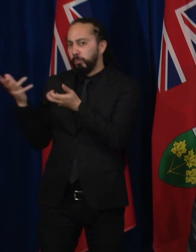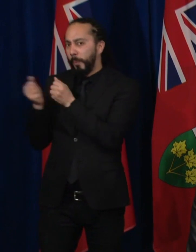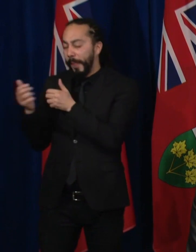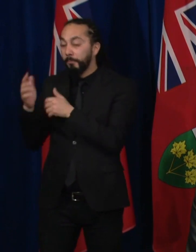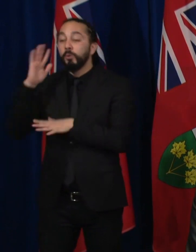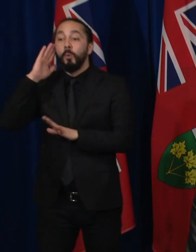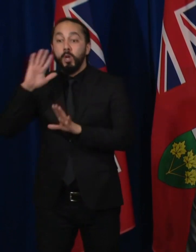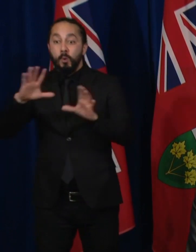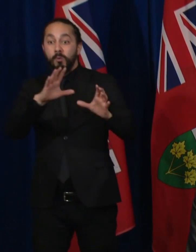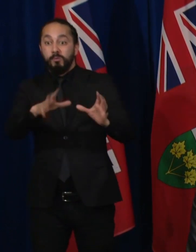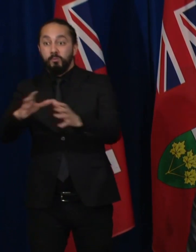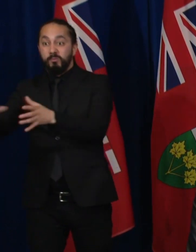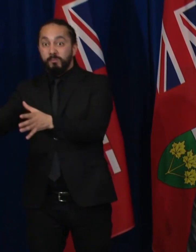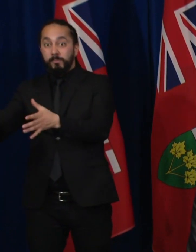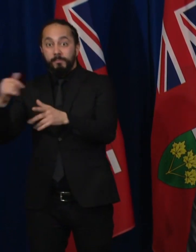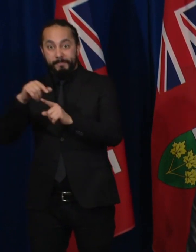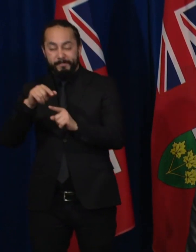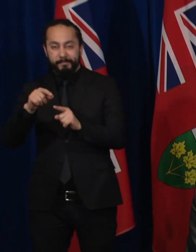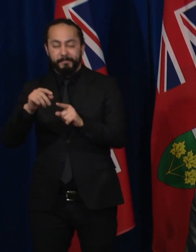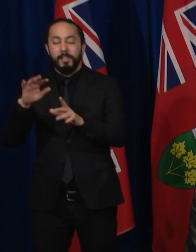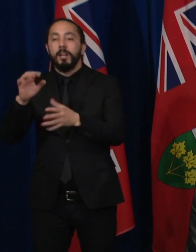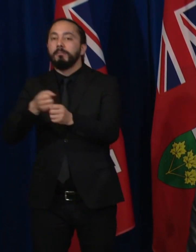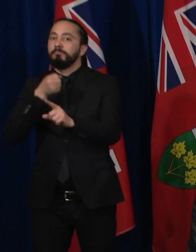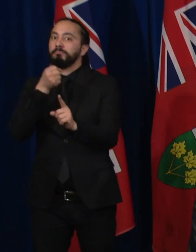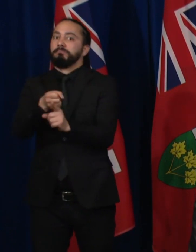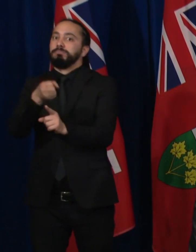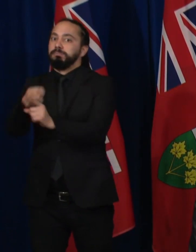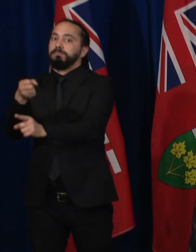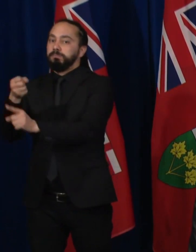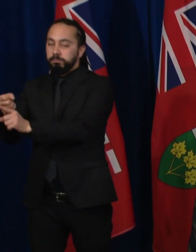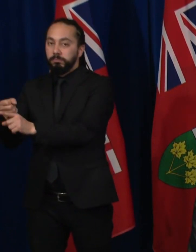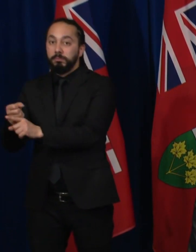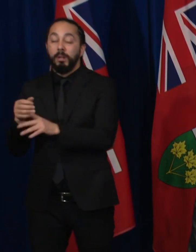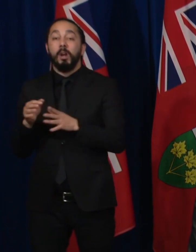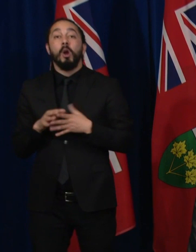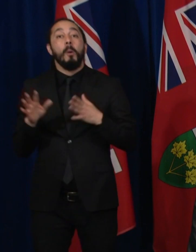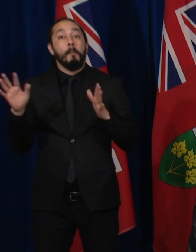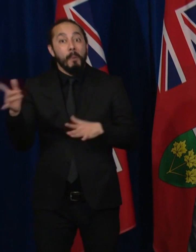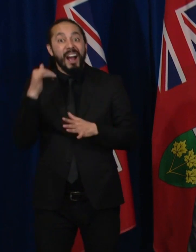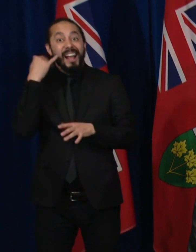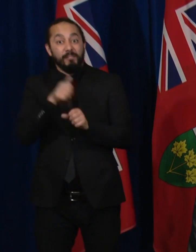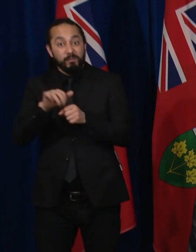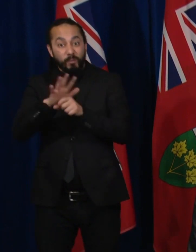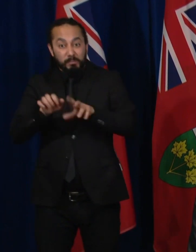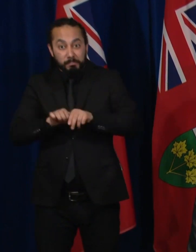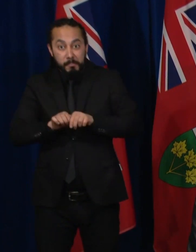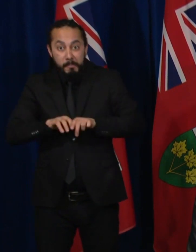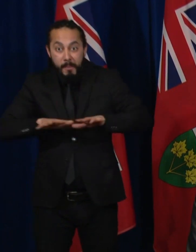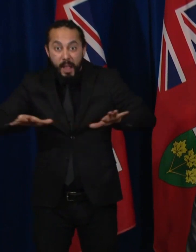be affected. But as things change, we may well see younger people becoming